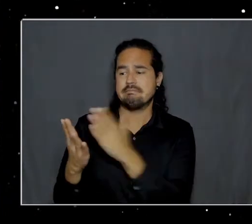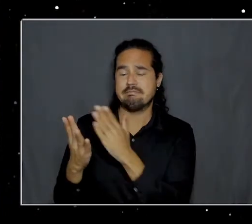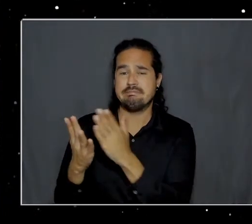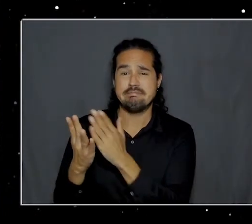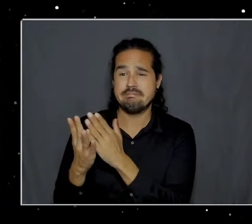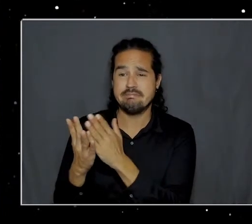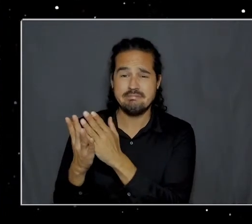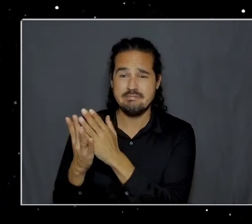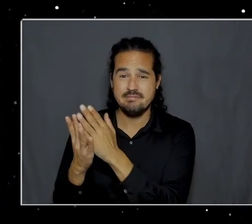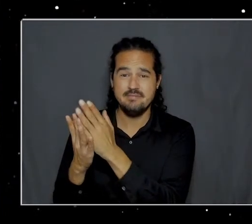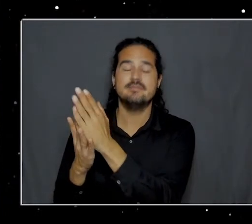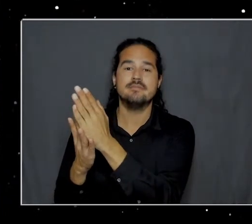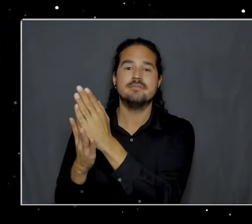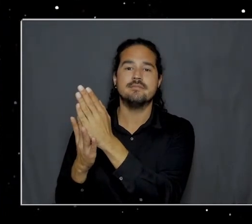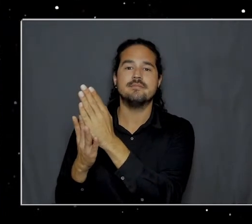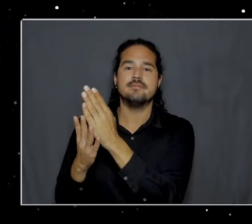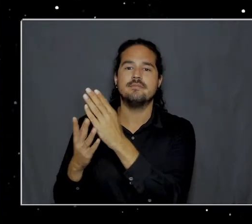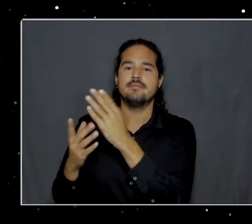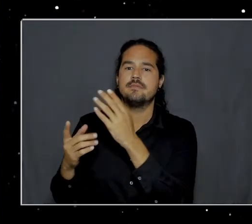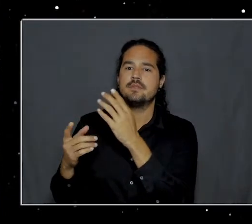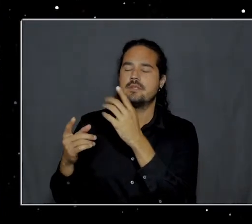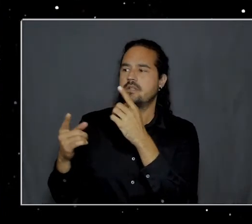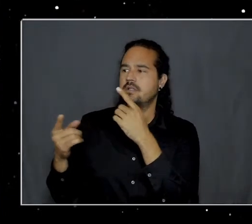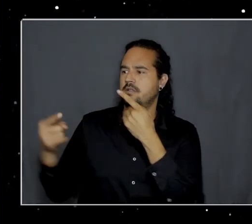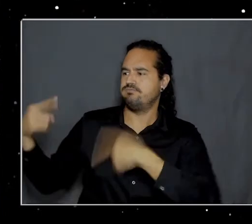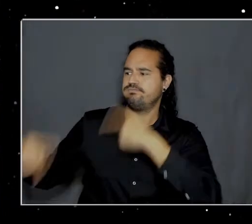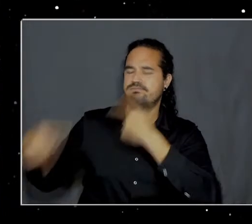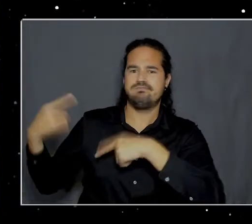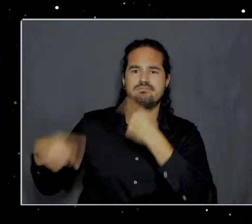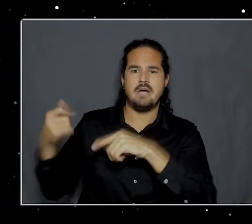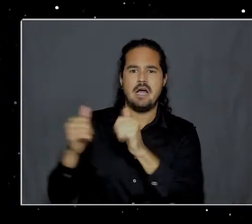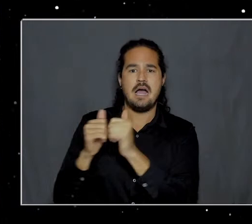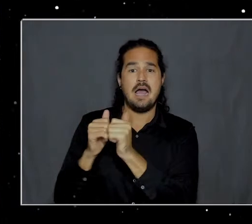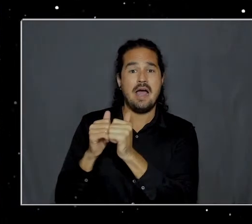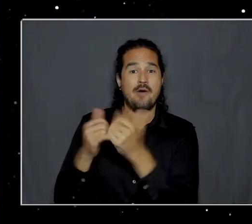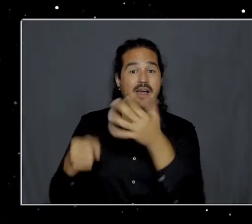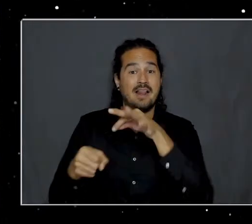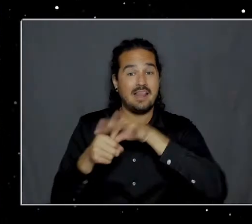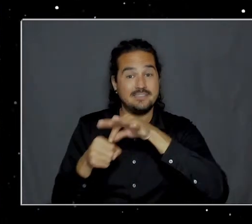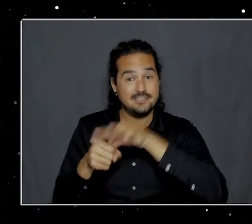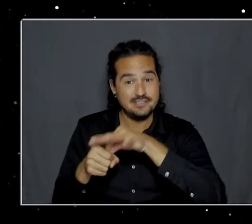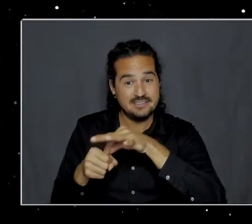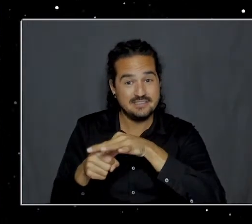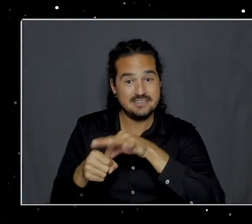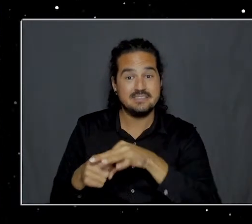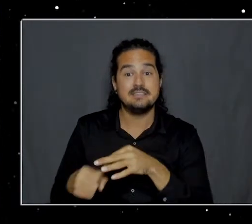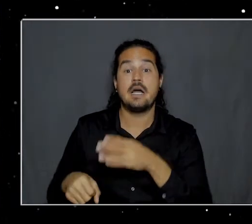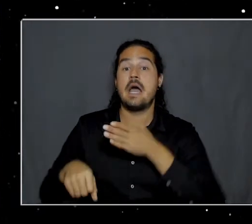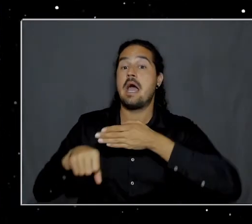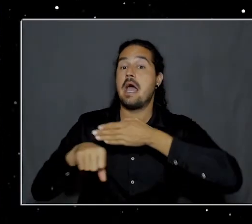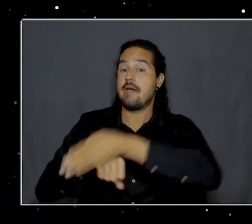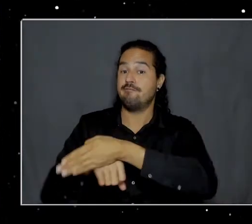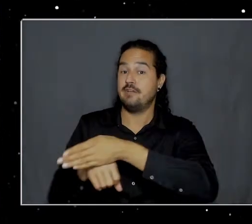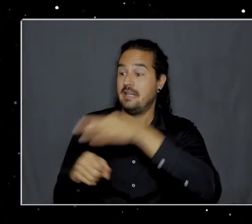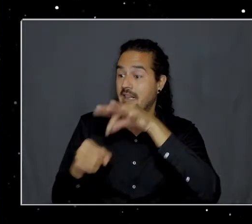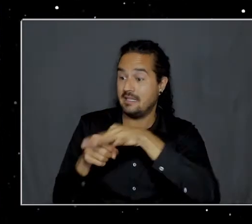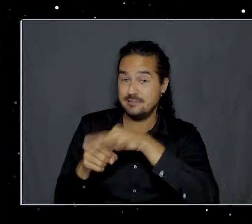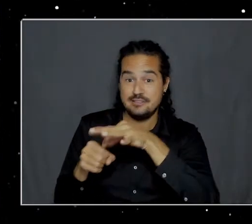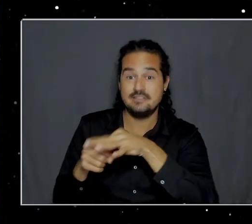HAS AFFECTED ALL OF US. WE HAVE GOTTEN THROUGH IN 2020, A DEEPLY CONTESTED ELECTION AND